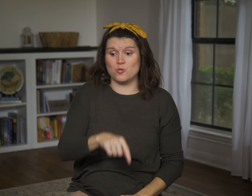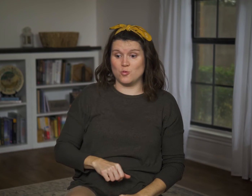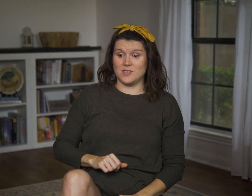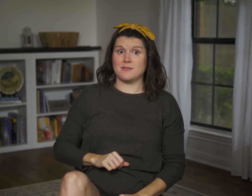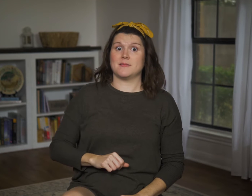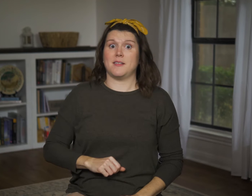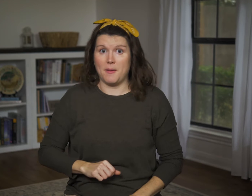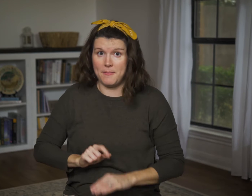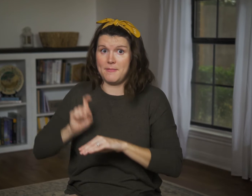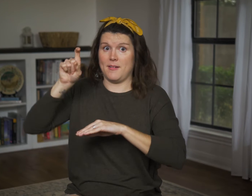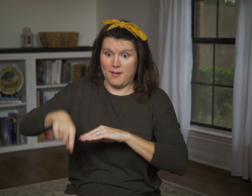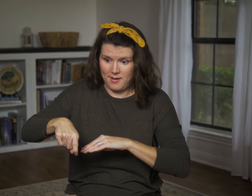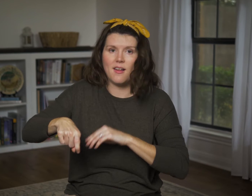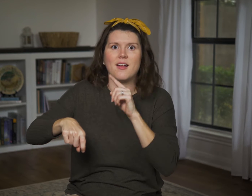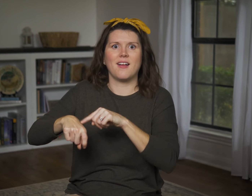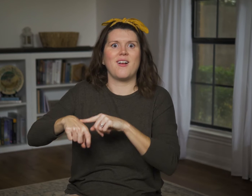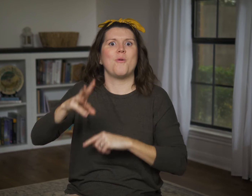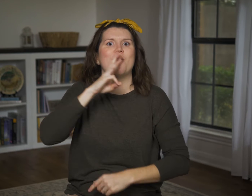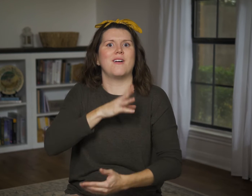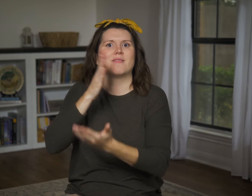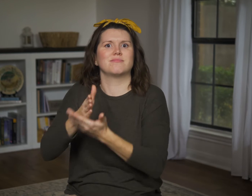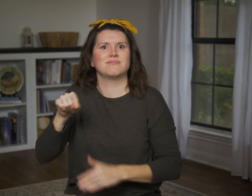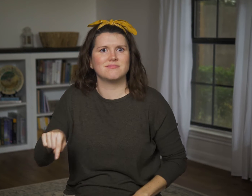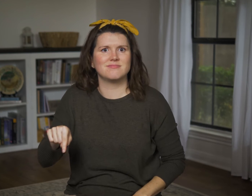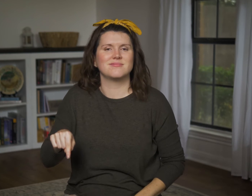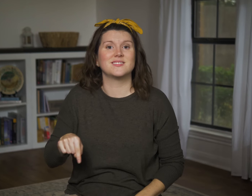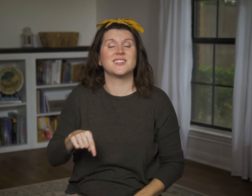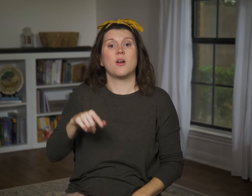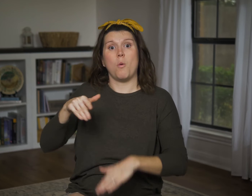But this time the water doesn’t stop until they step into it.